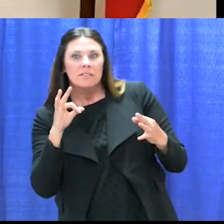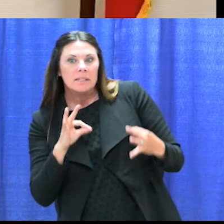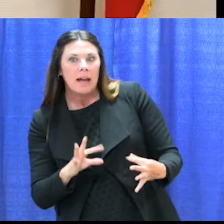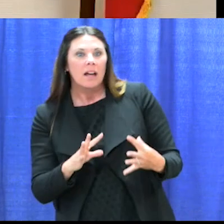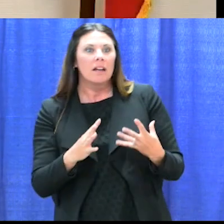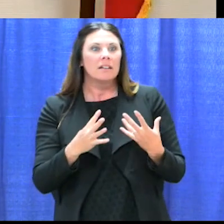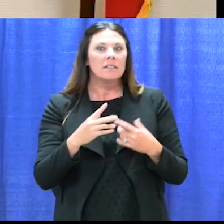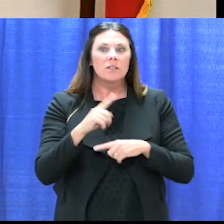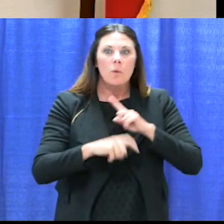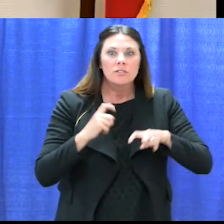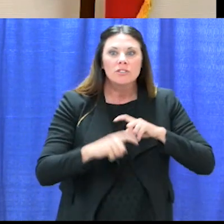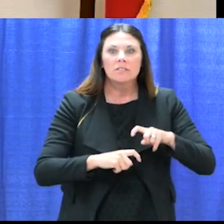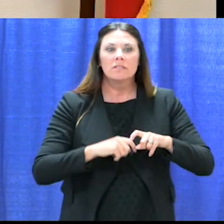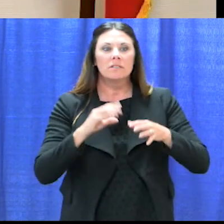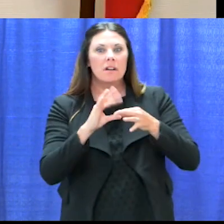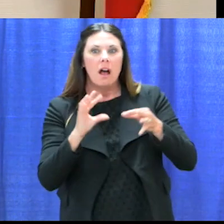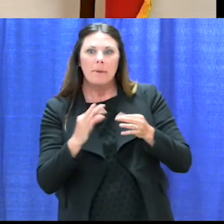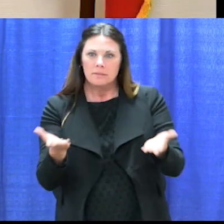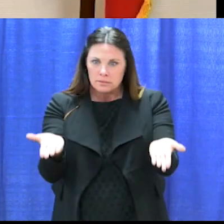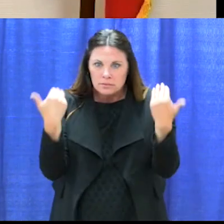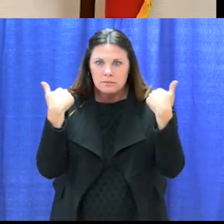that you send across Facebook Live.